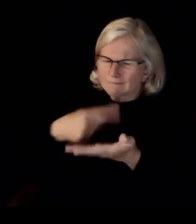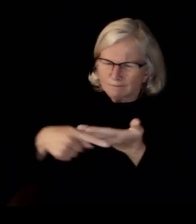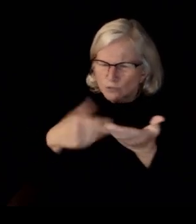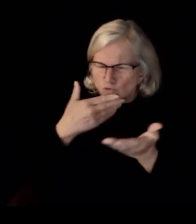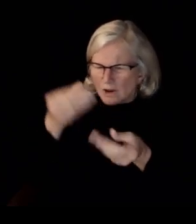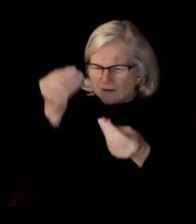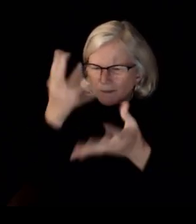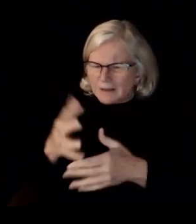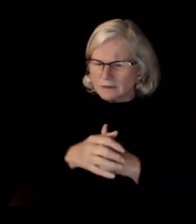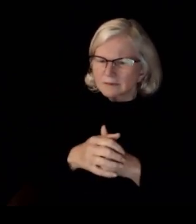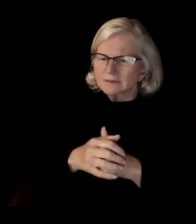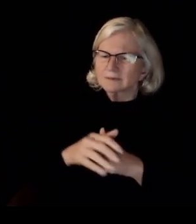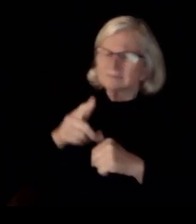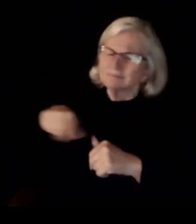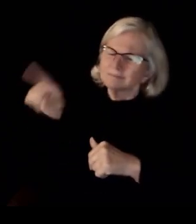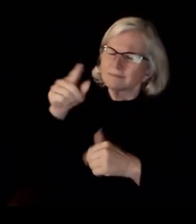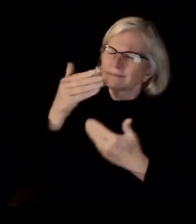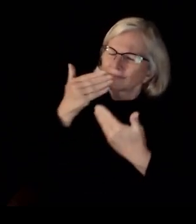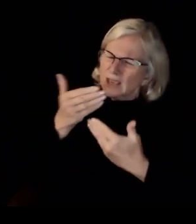with them down the road to make sure we're all sharing useful insights and doing the